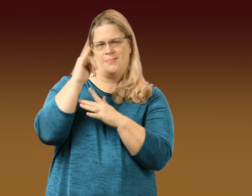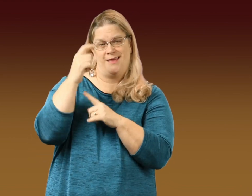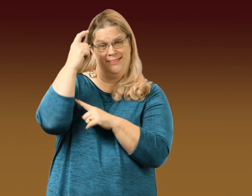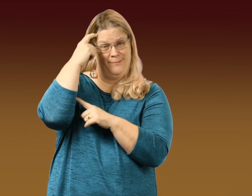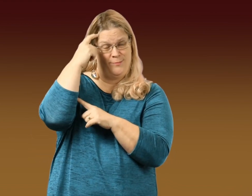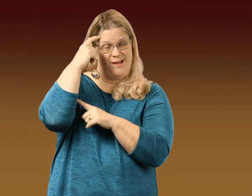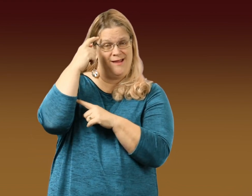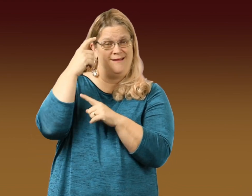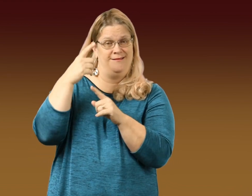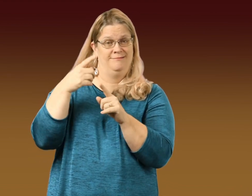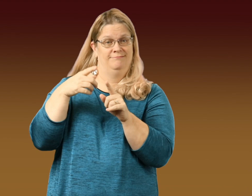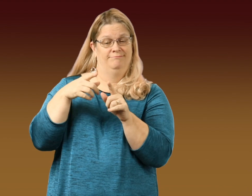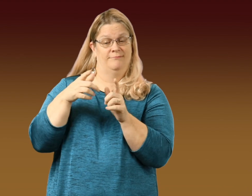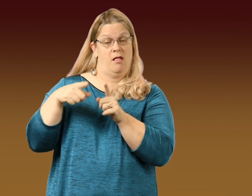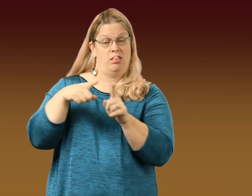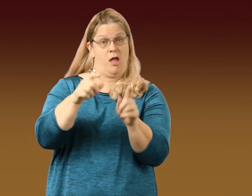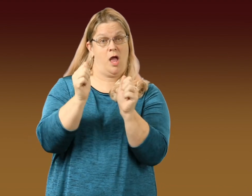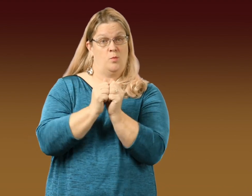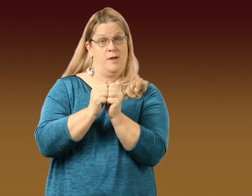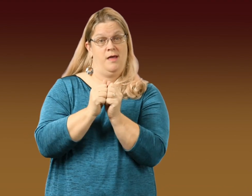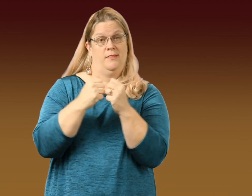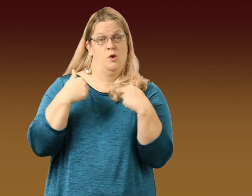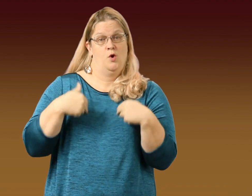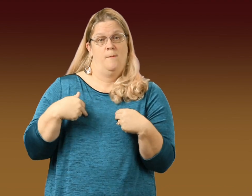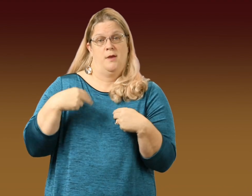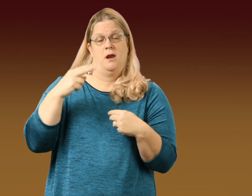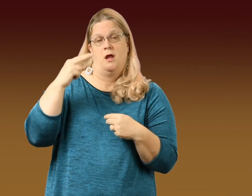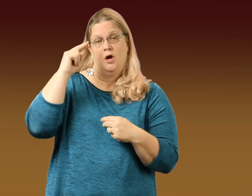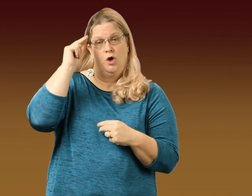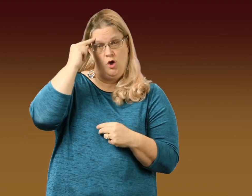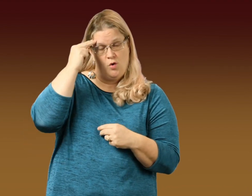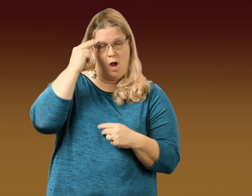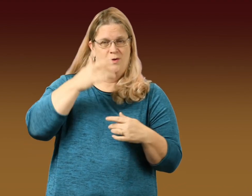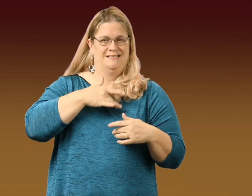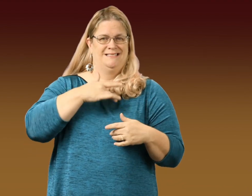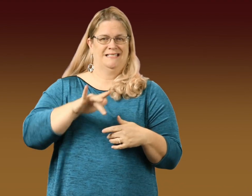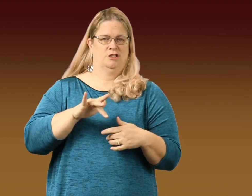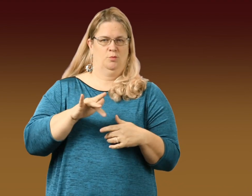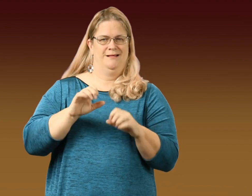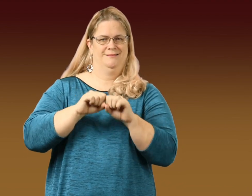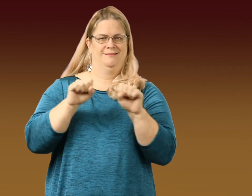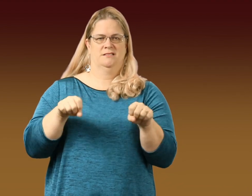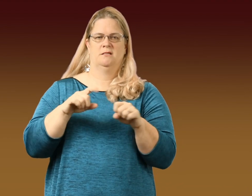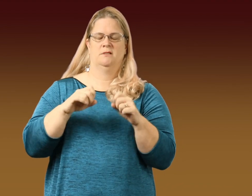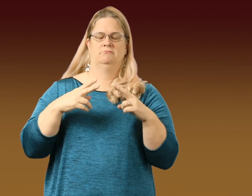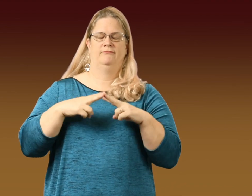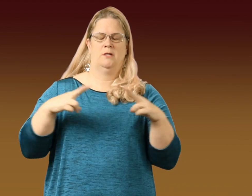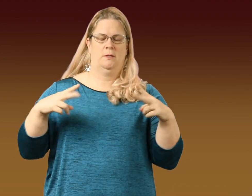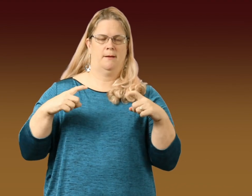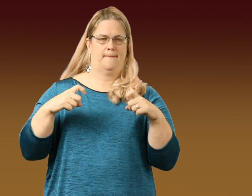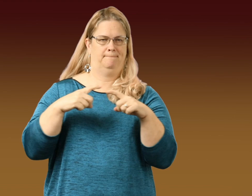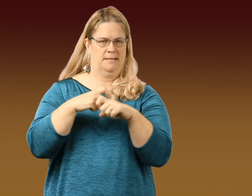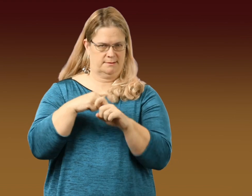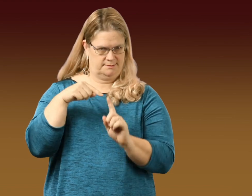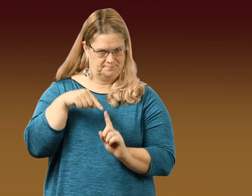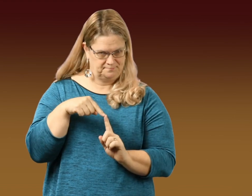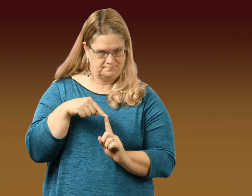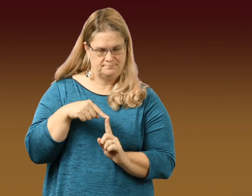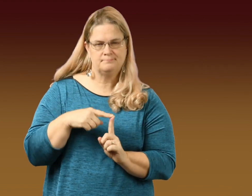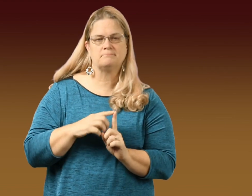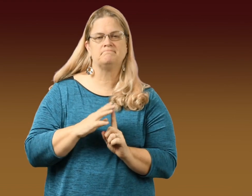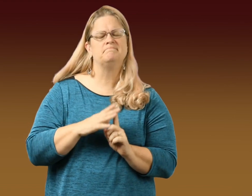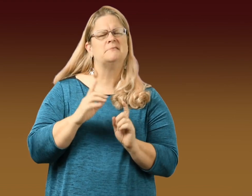As you already know, the brain, along with the human neurosensory system, is very complex.